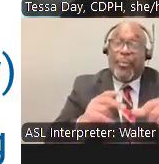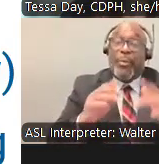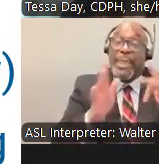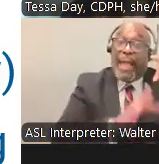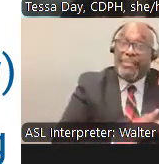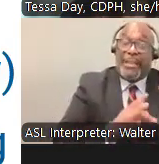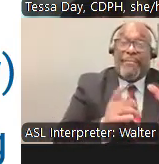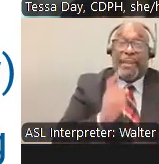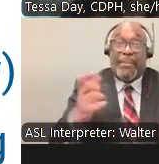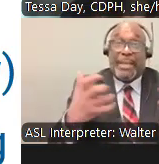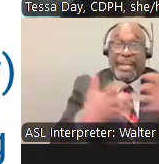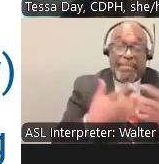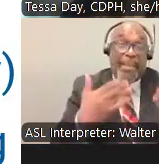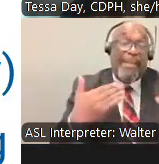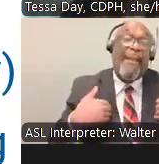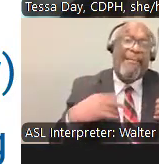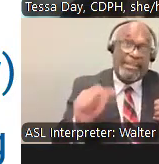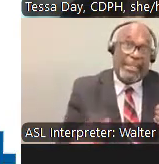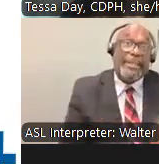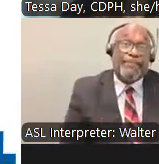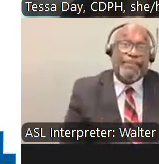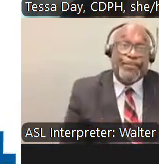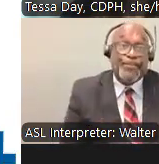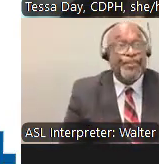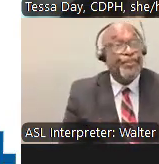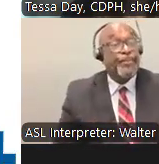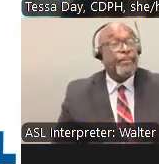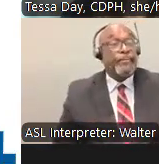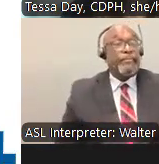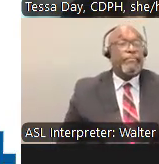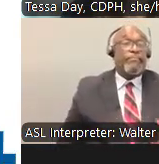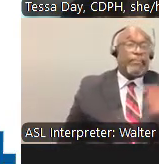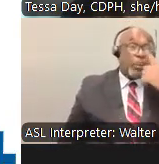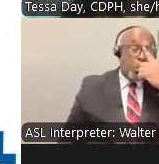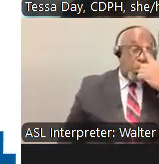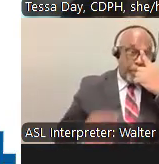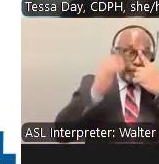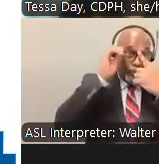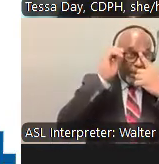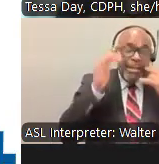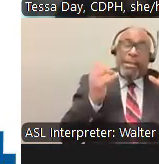13:22:09 may have a disability. So, we 13:22:12 are going to start by exploring